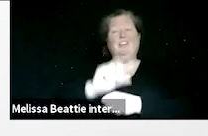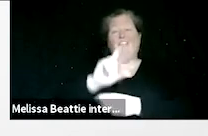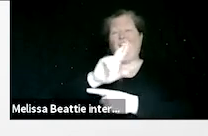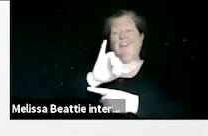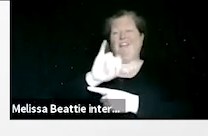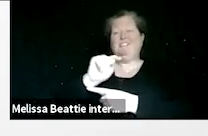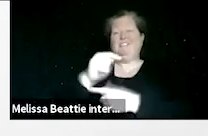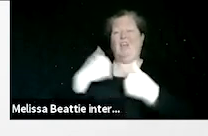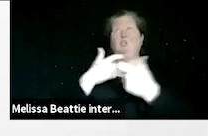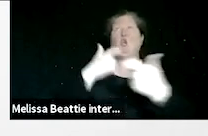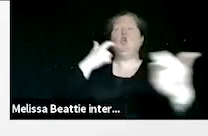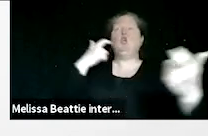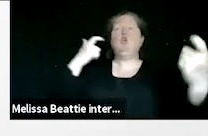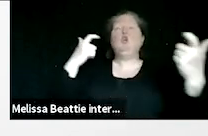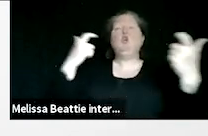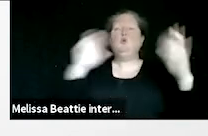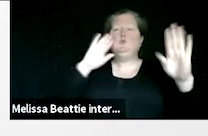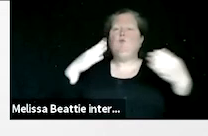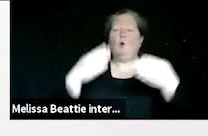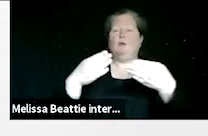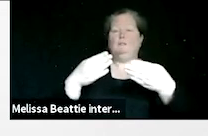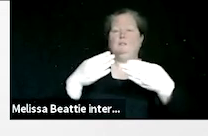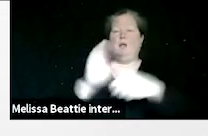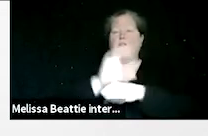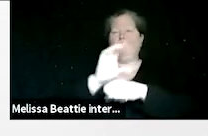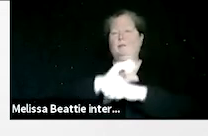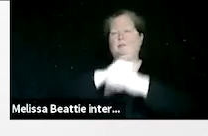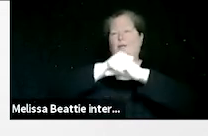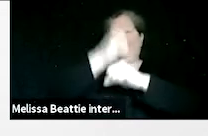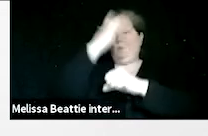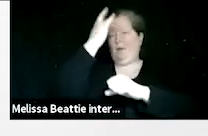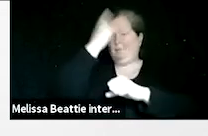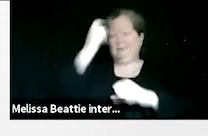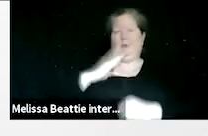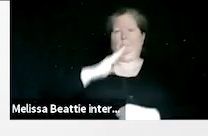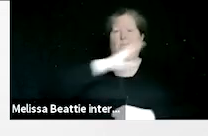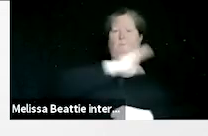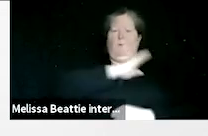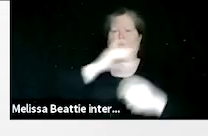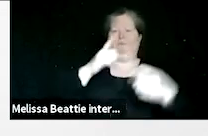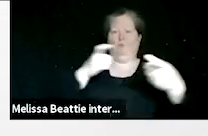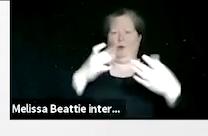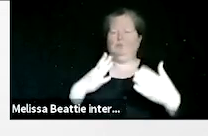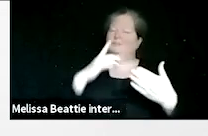Ben Woelk: Board of Trustees is very interested around cyber security. So there is far more